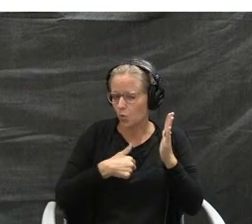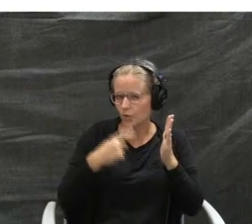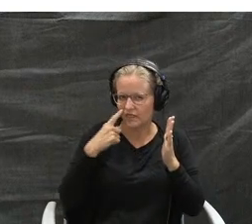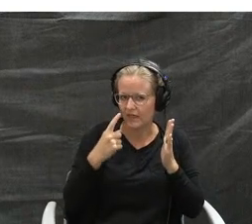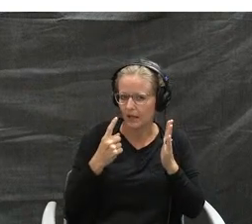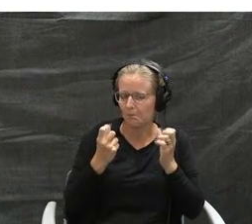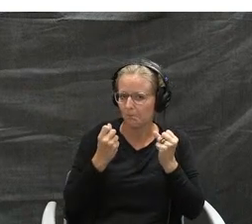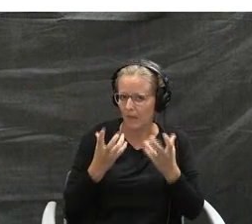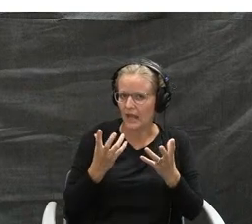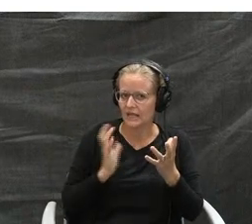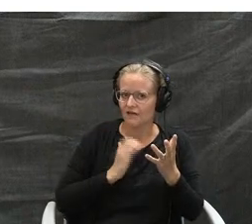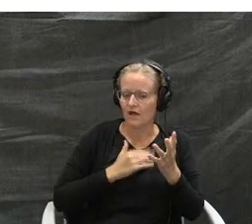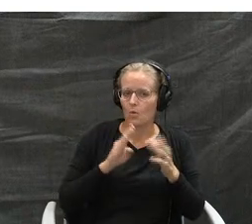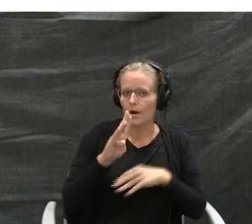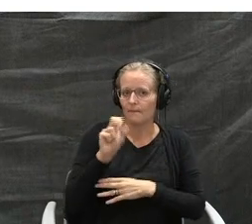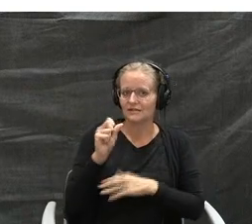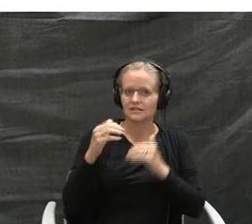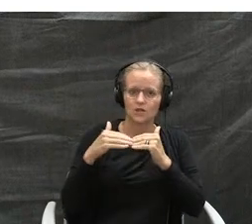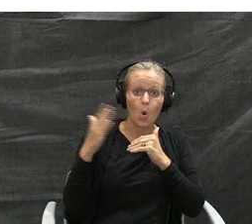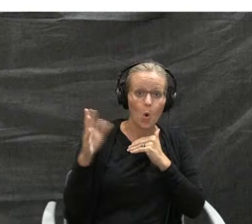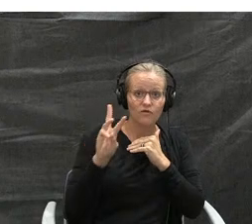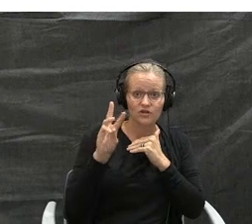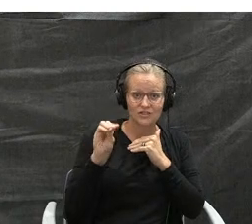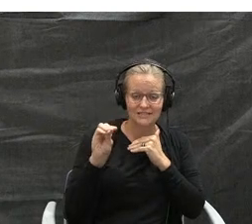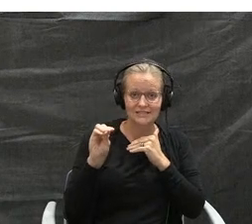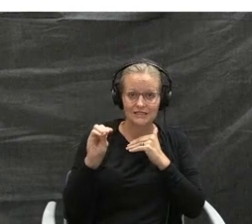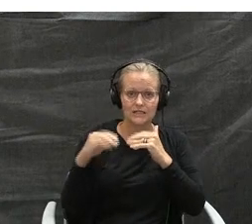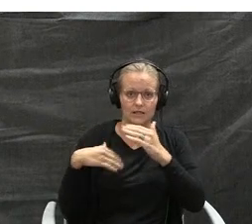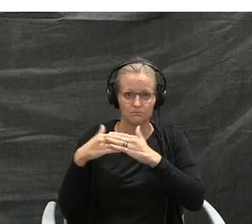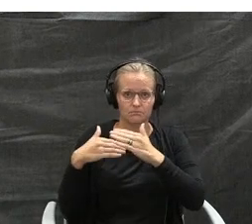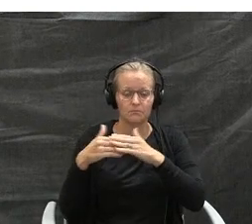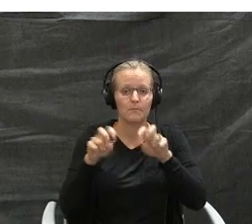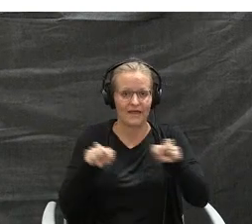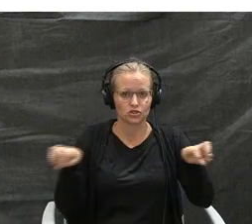we believe that we can get all of that to workout well with